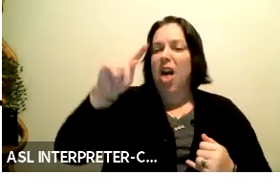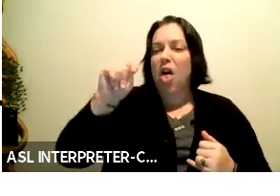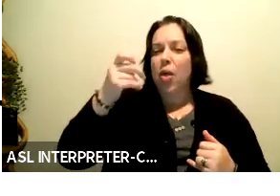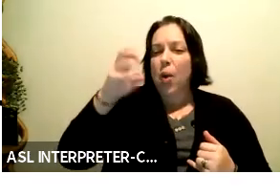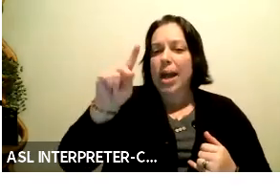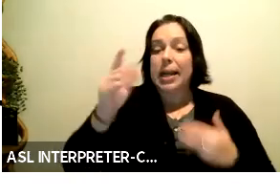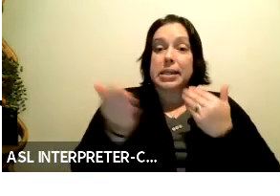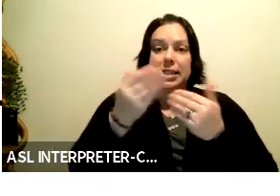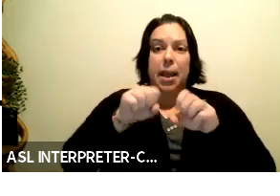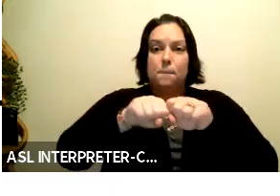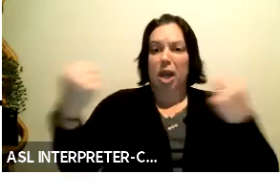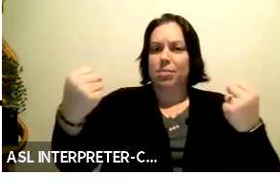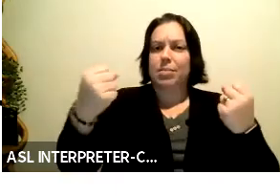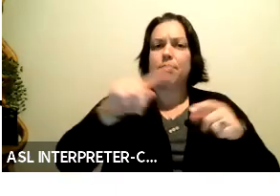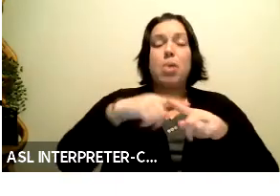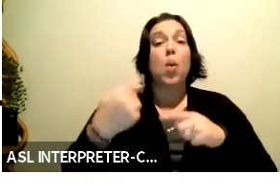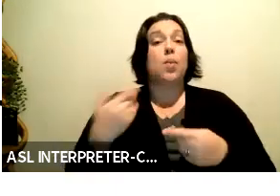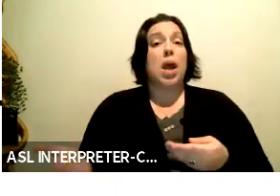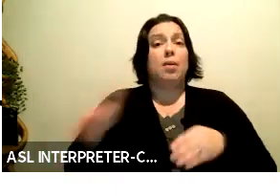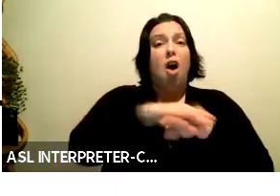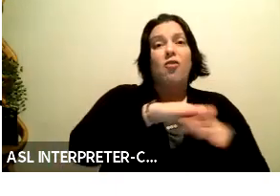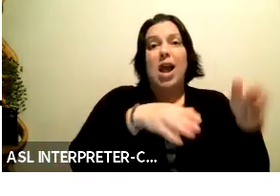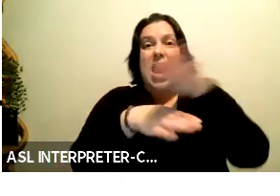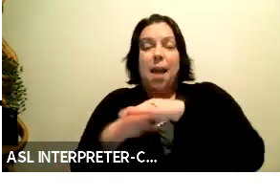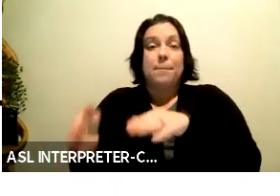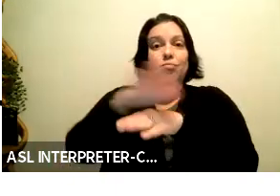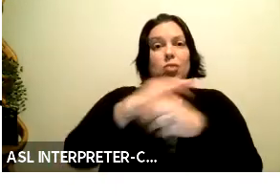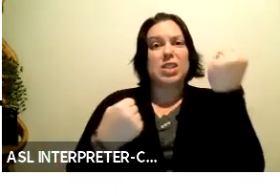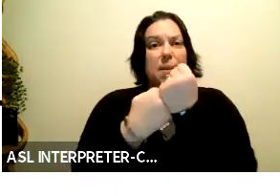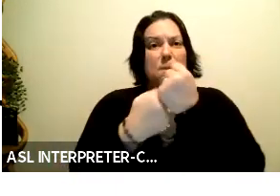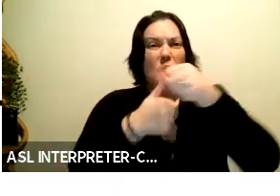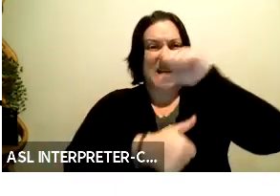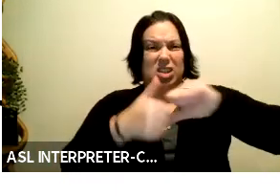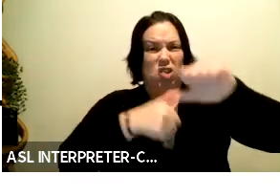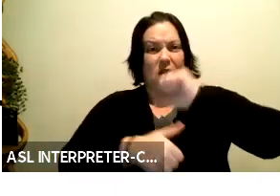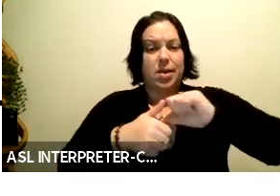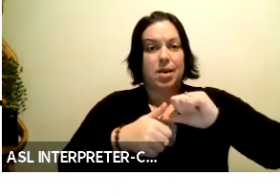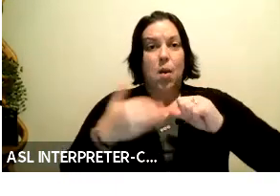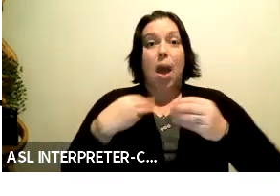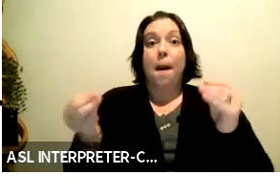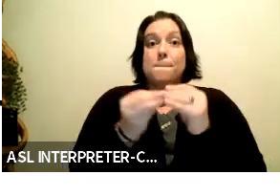start to overlap and reinforce each other, we get far more coverage and less likely to fray under